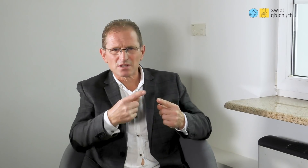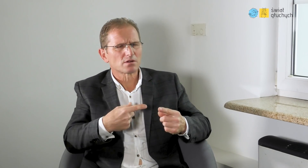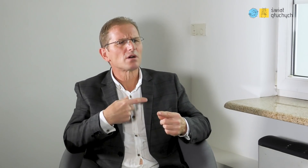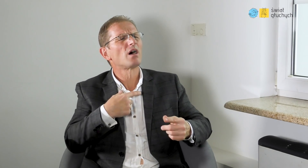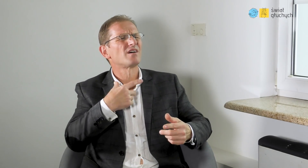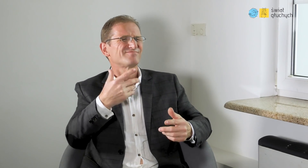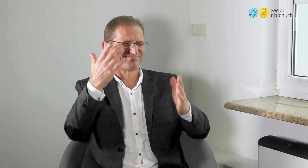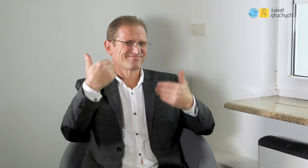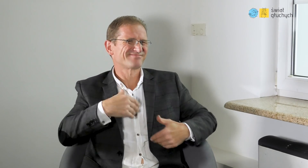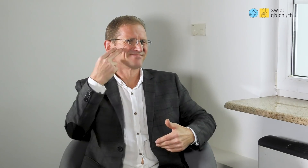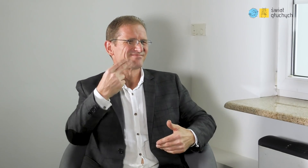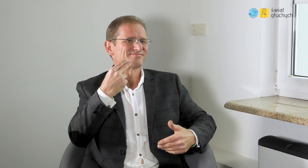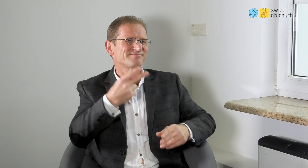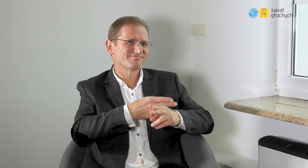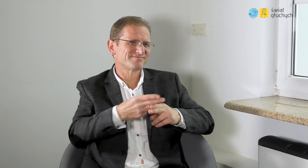I'm deaf, I have no problem with that,